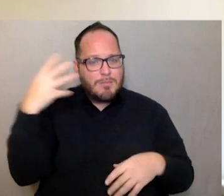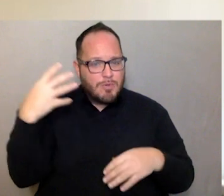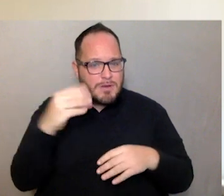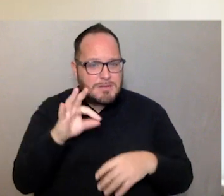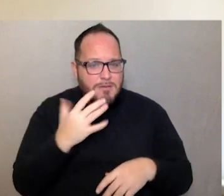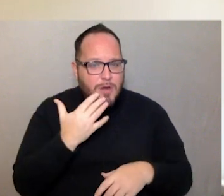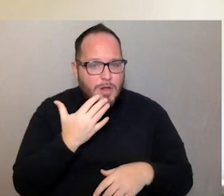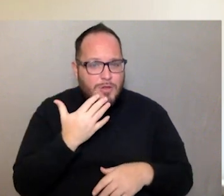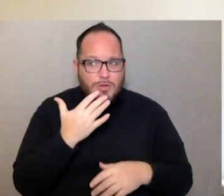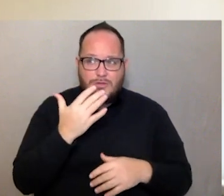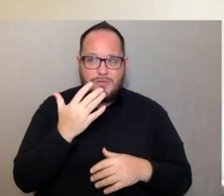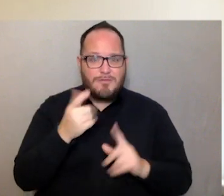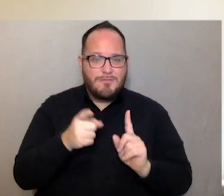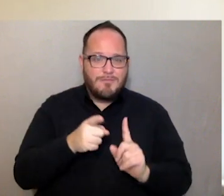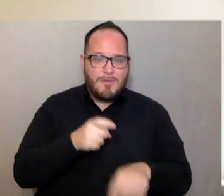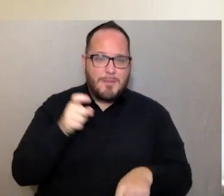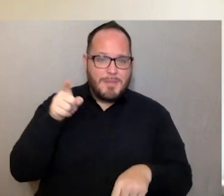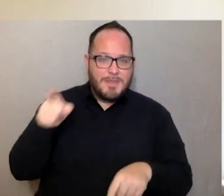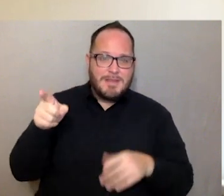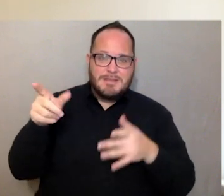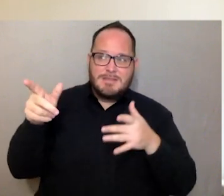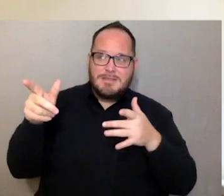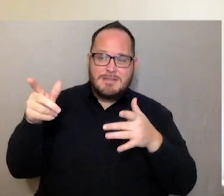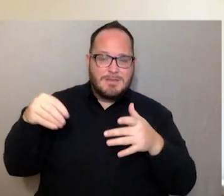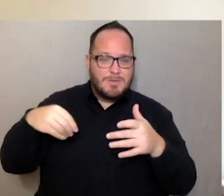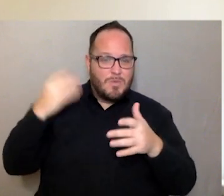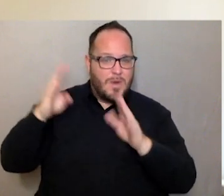OF COLOR ACROSS THE U.S. DURING THIS ADMINISTRATION.